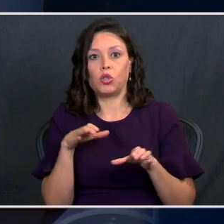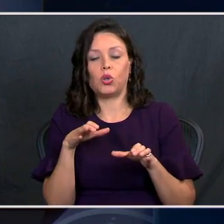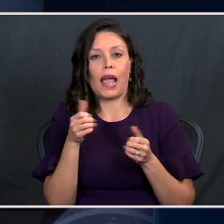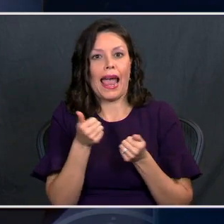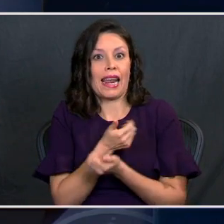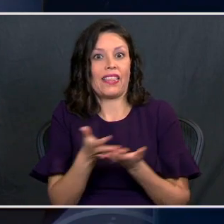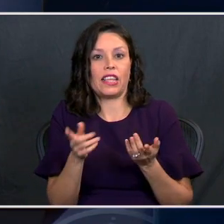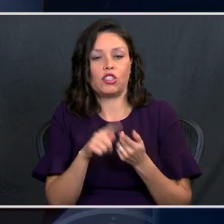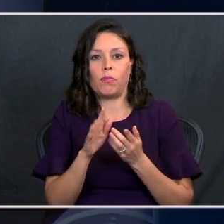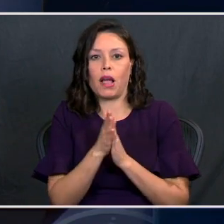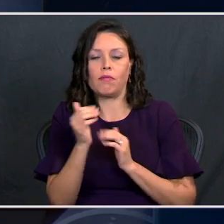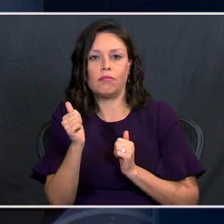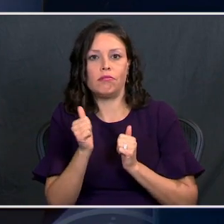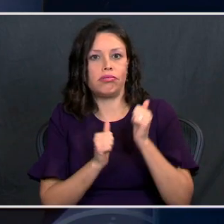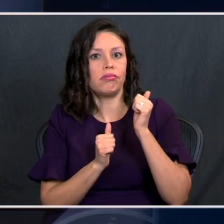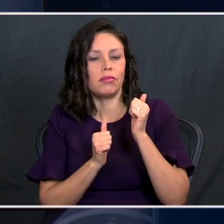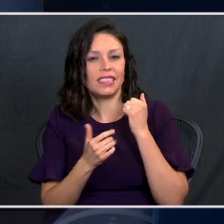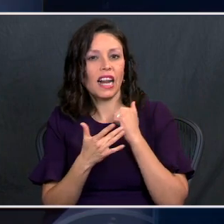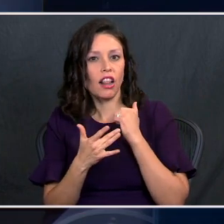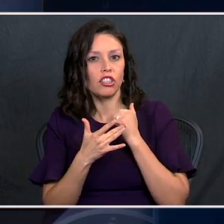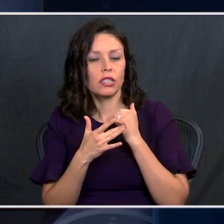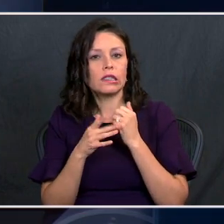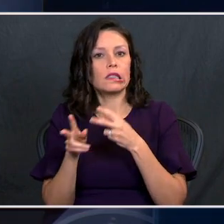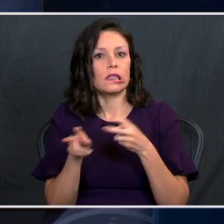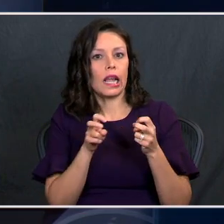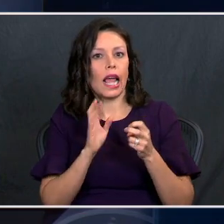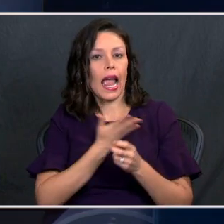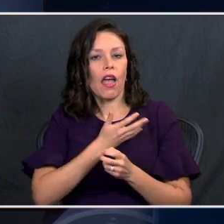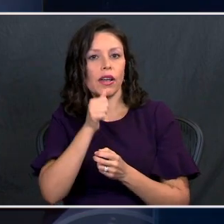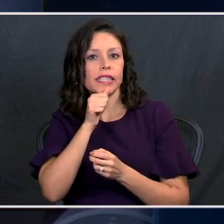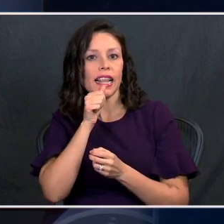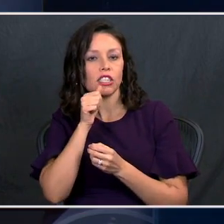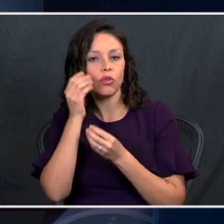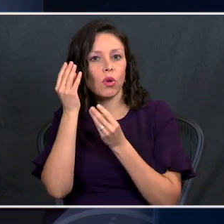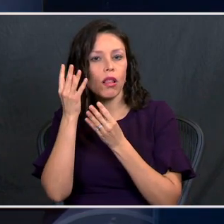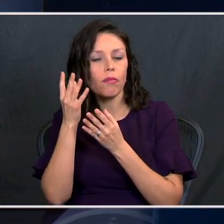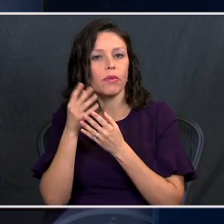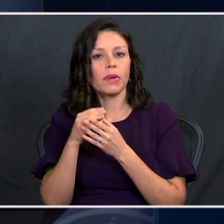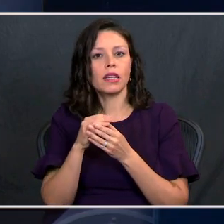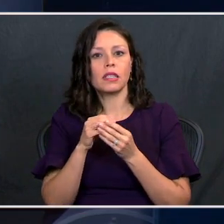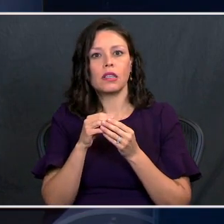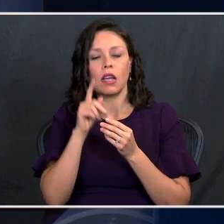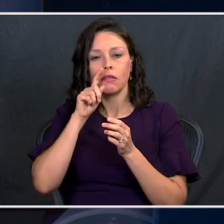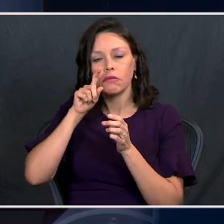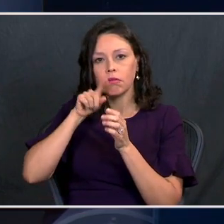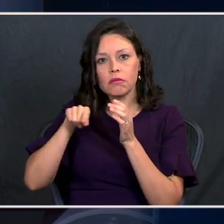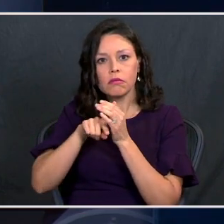to gain a technological advantage -- stealing intellectual property, engaging in industrial espionage,